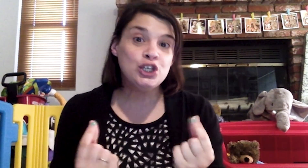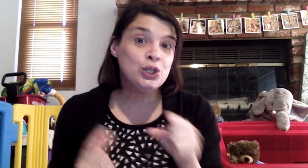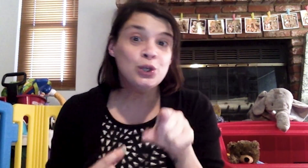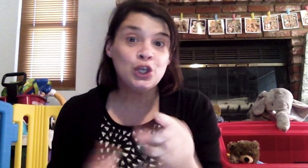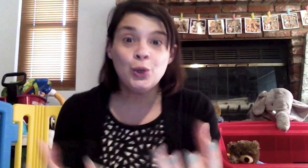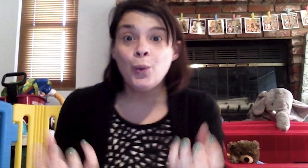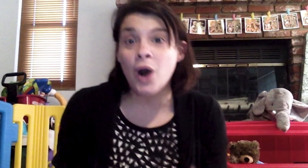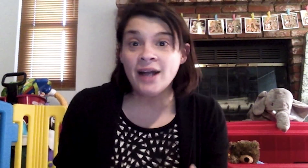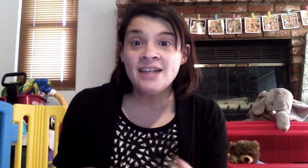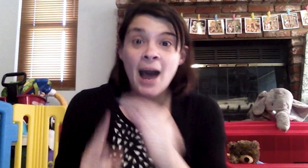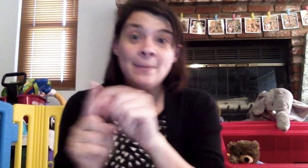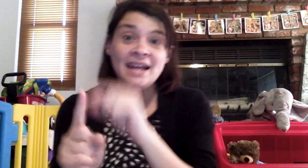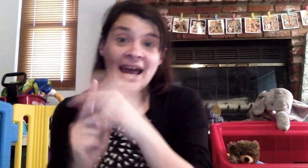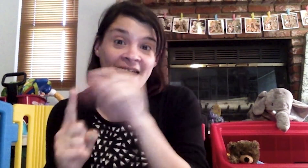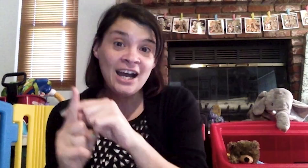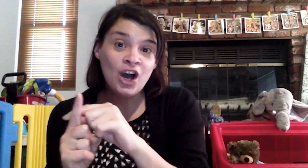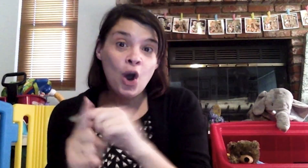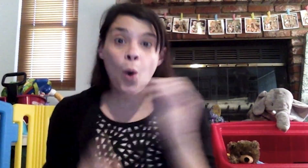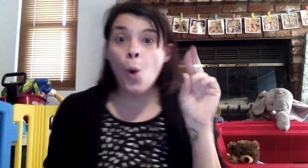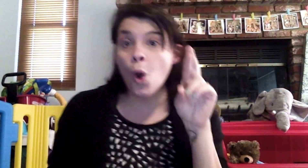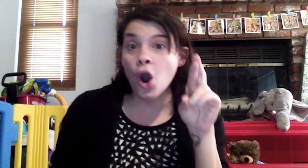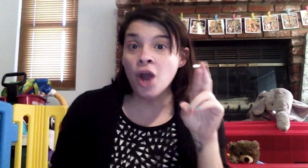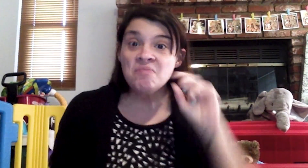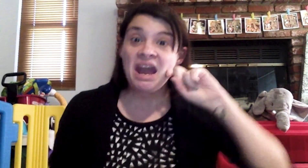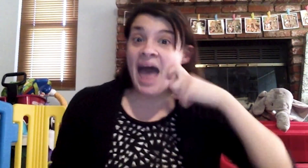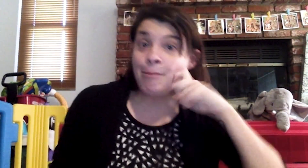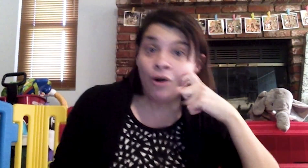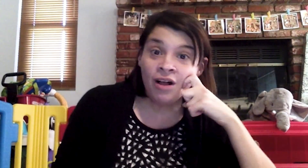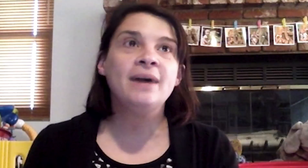"Do you want a banana or an apple?"